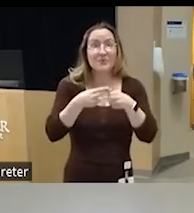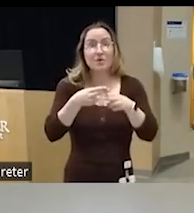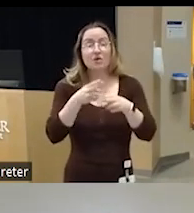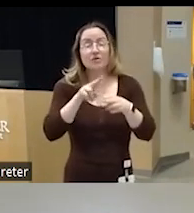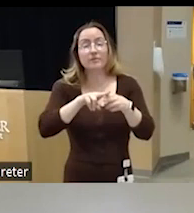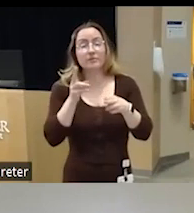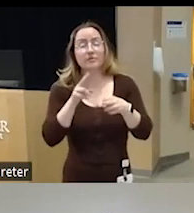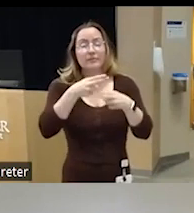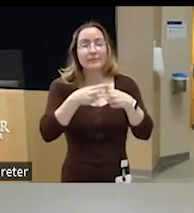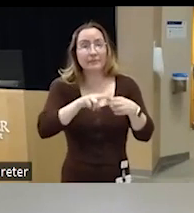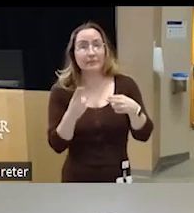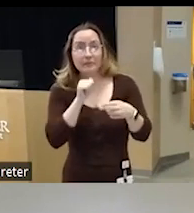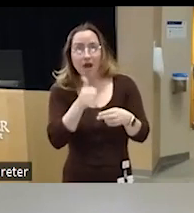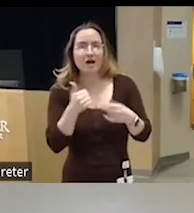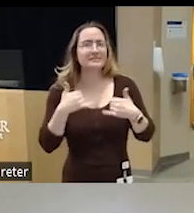and smoking cessation.